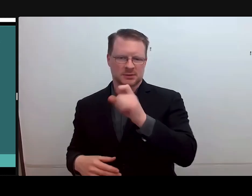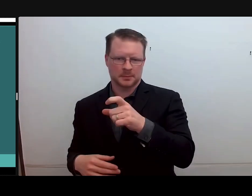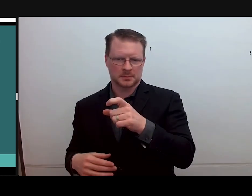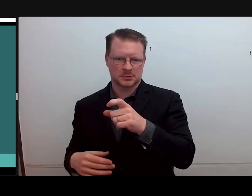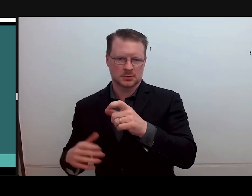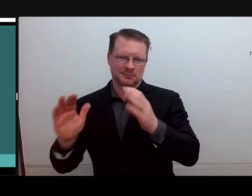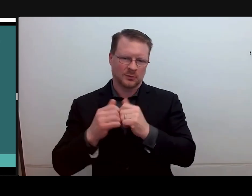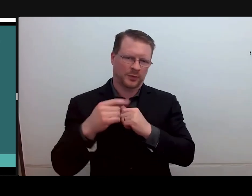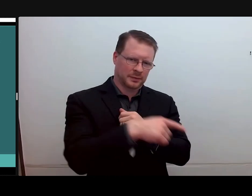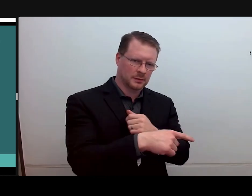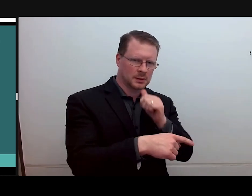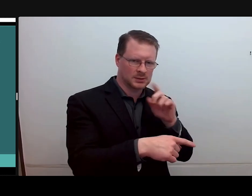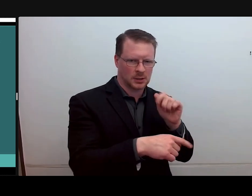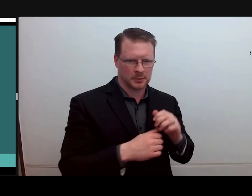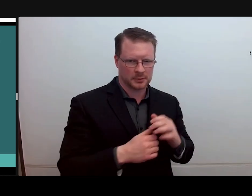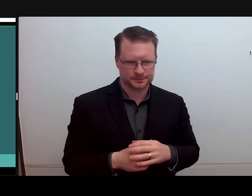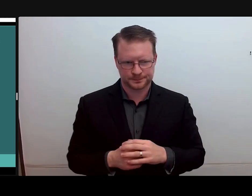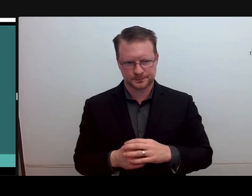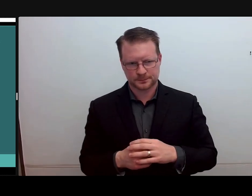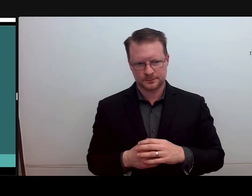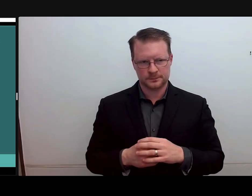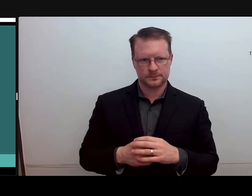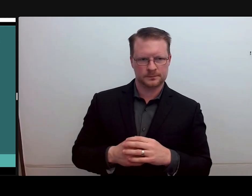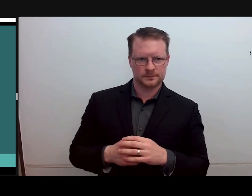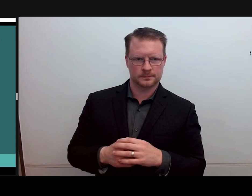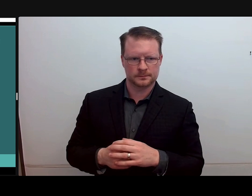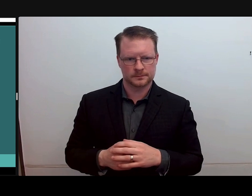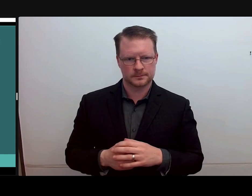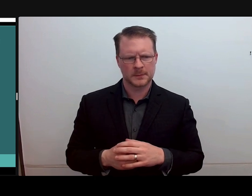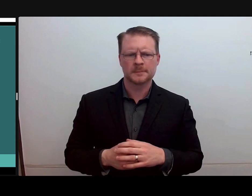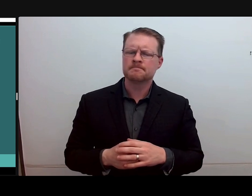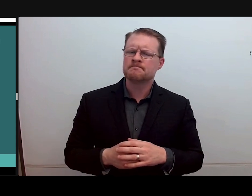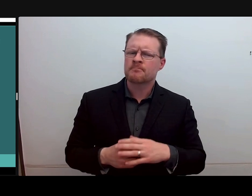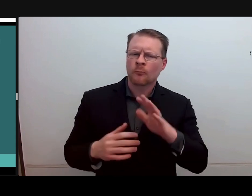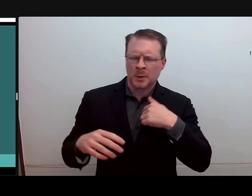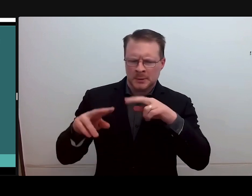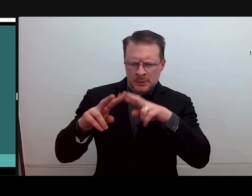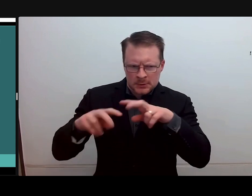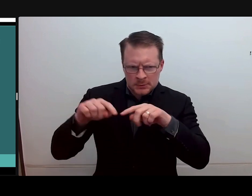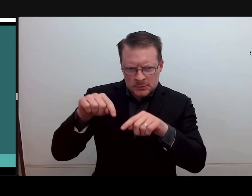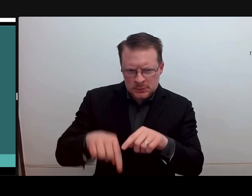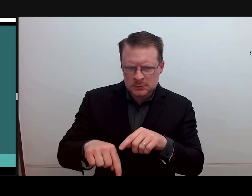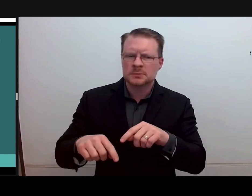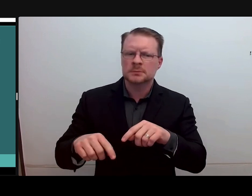in the risk of depressive symptoms in comparison to those without disabilities.